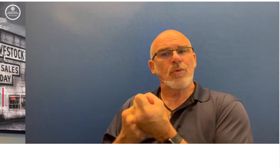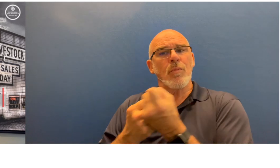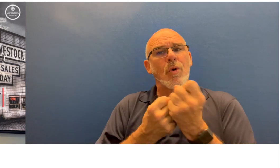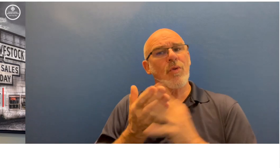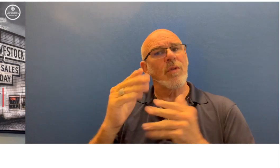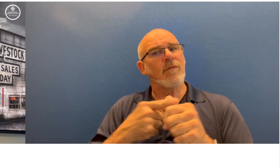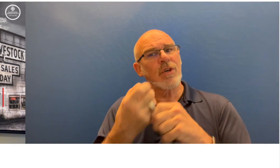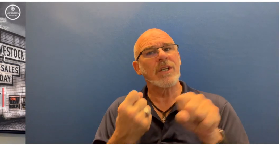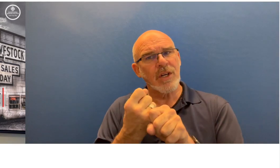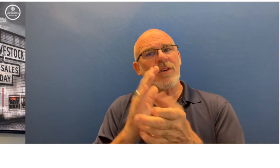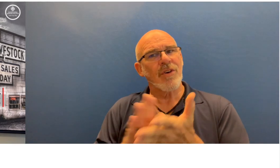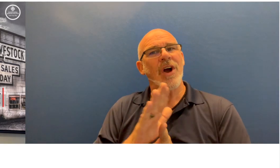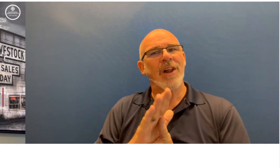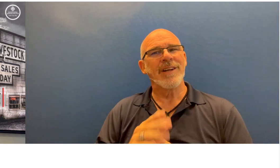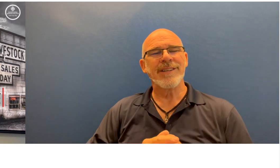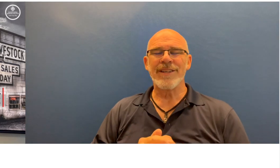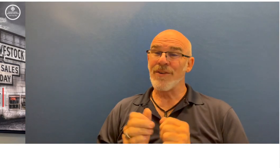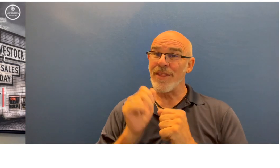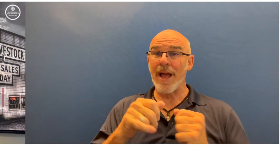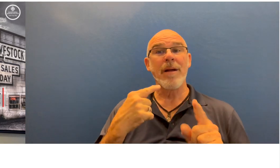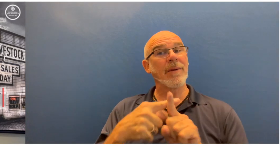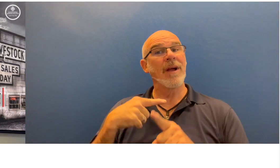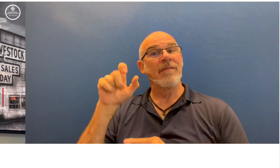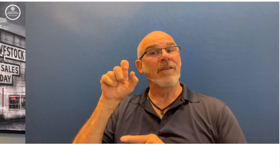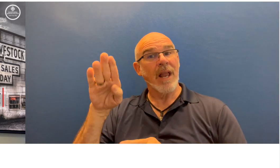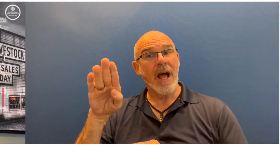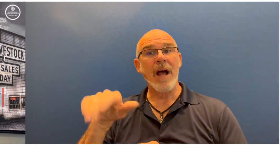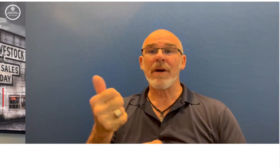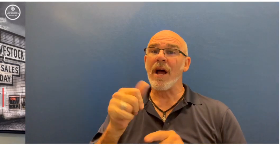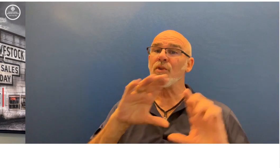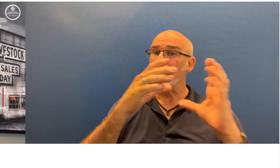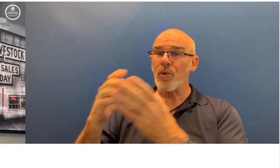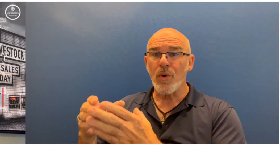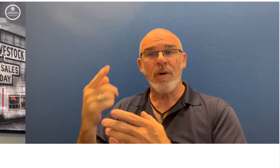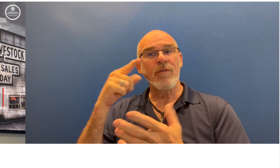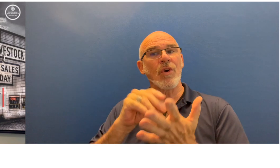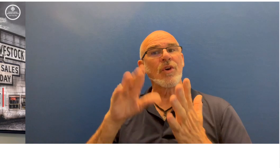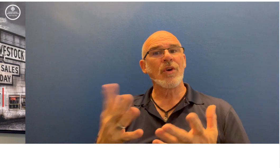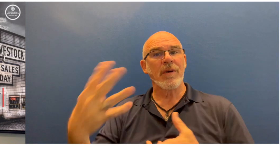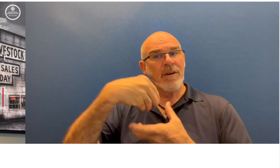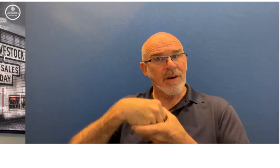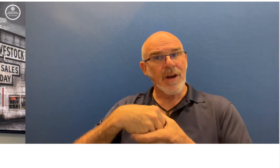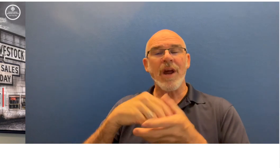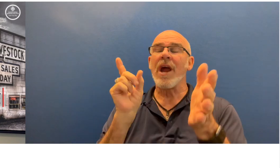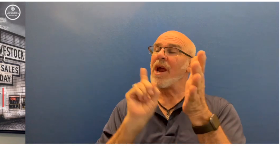So beyond that, we also have clubs and organizations for students to be a part of and explore.